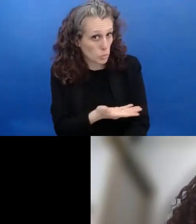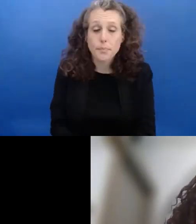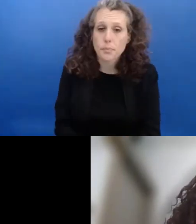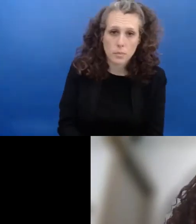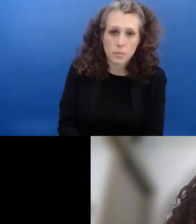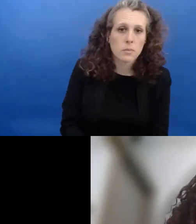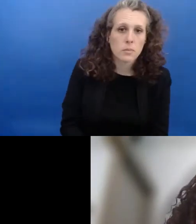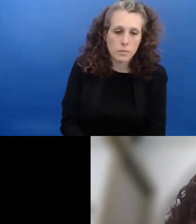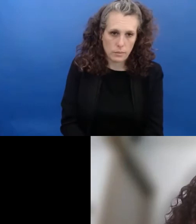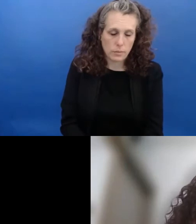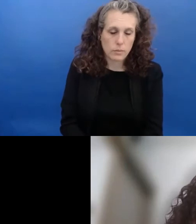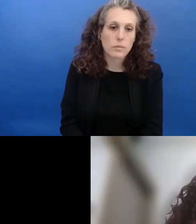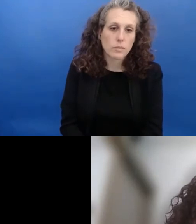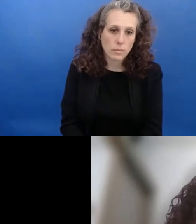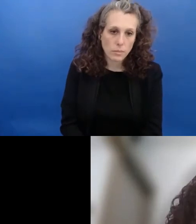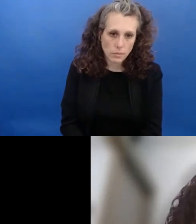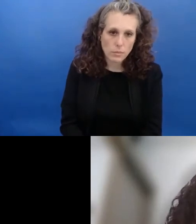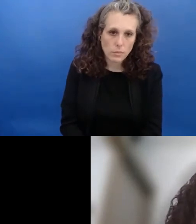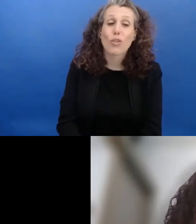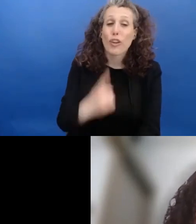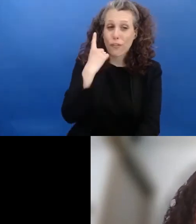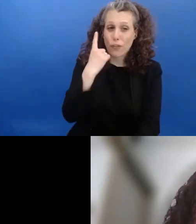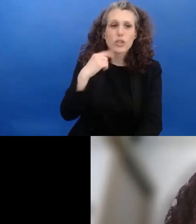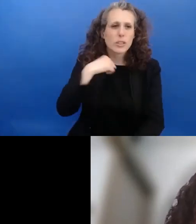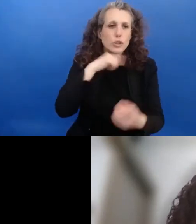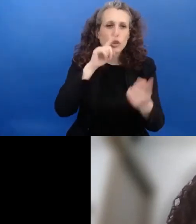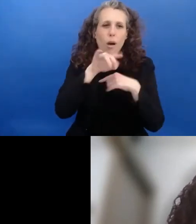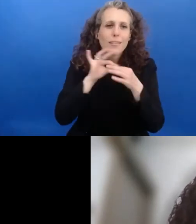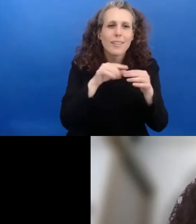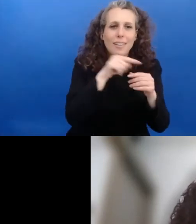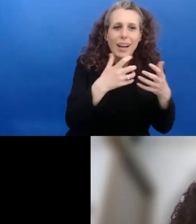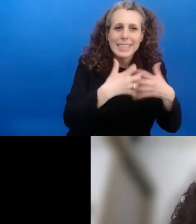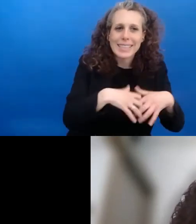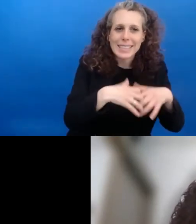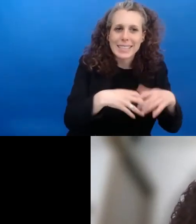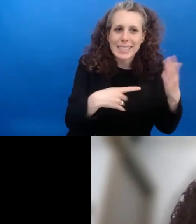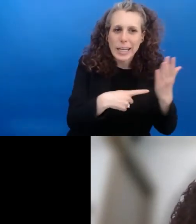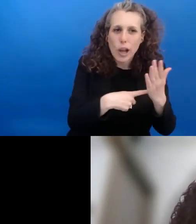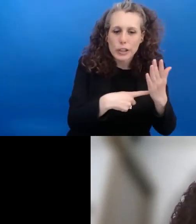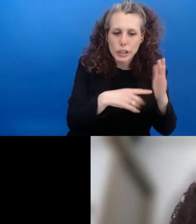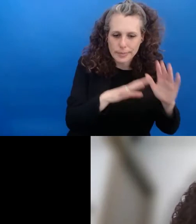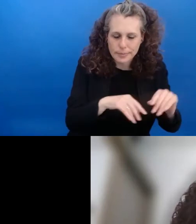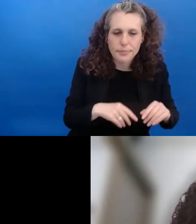with regards the technology um we know uh from what we heard from our members that technology